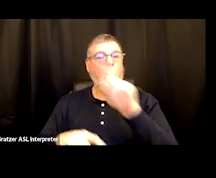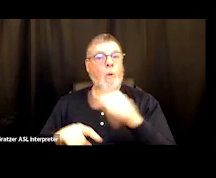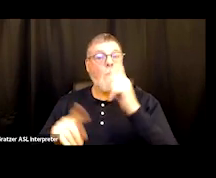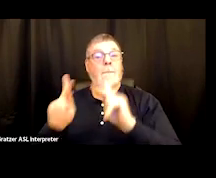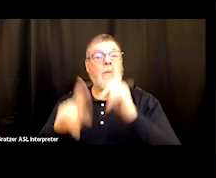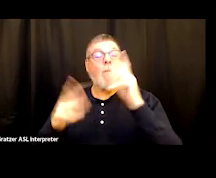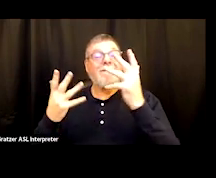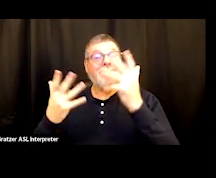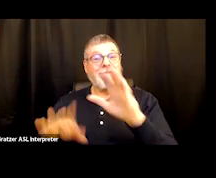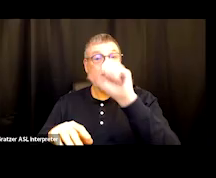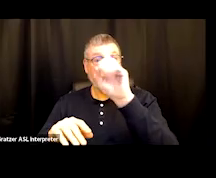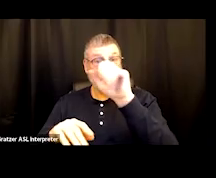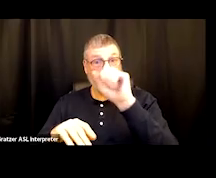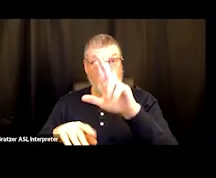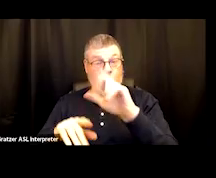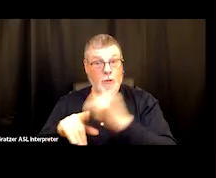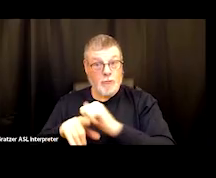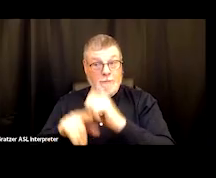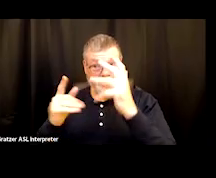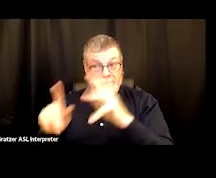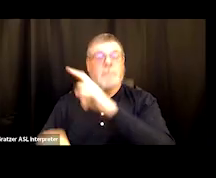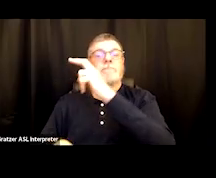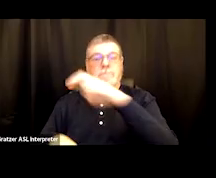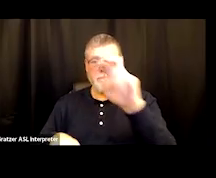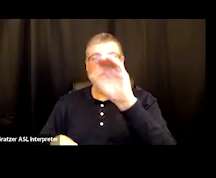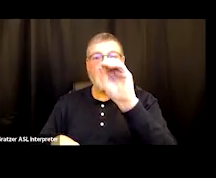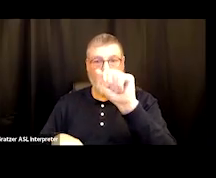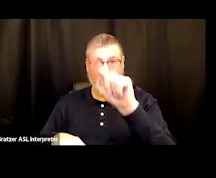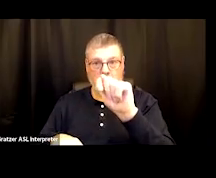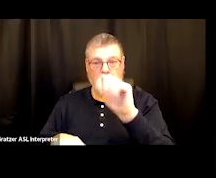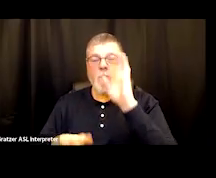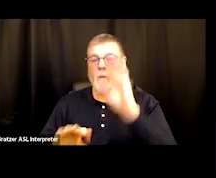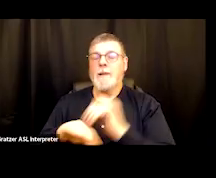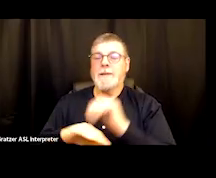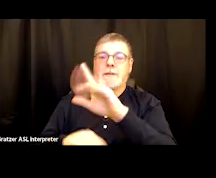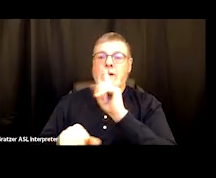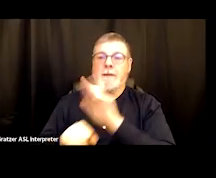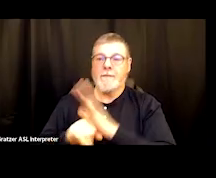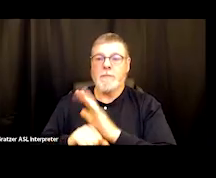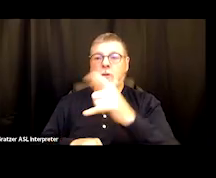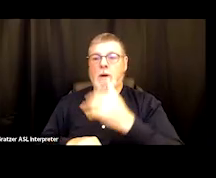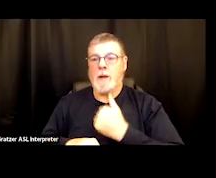can use the OAT program, and then we'll send you a confirmation that you do have an OAT account